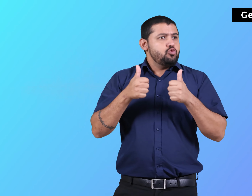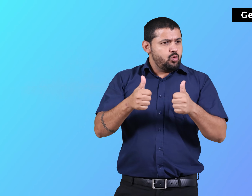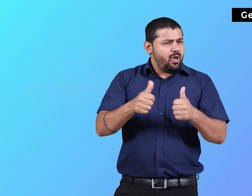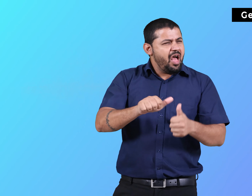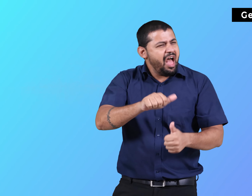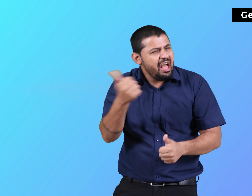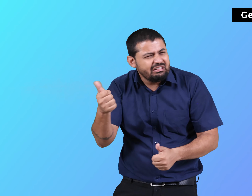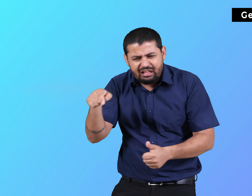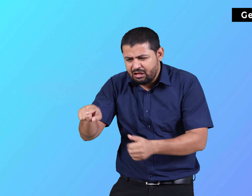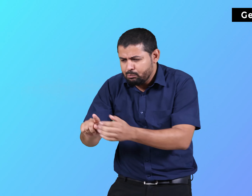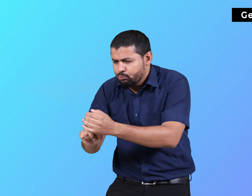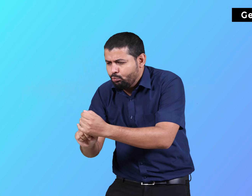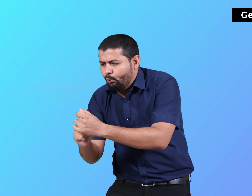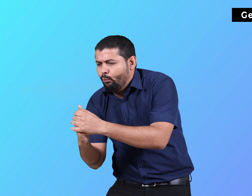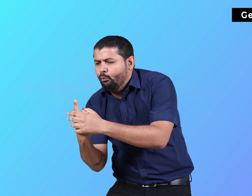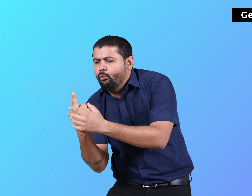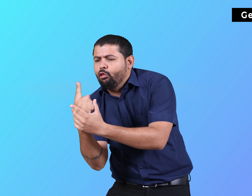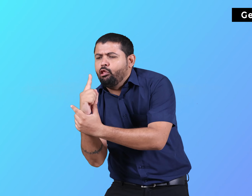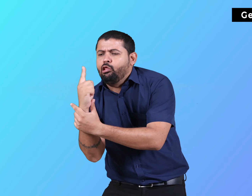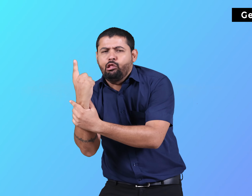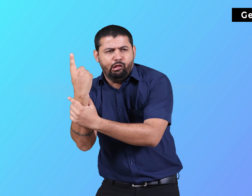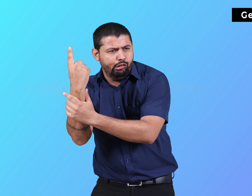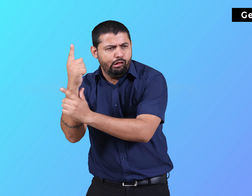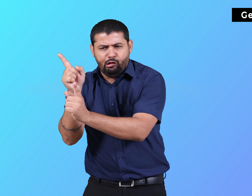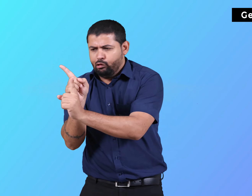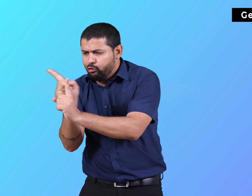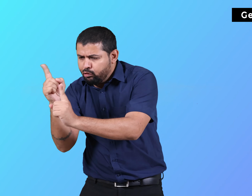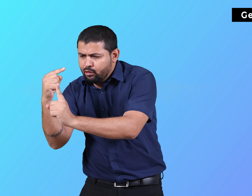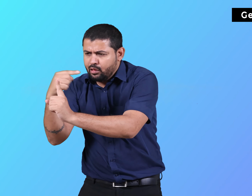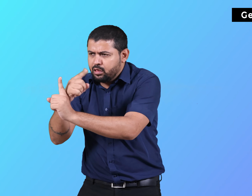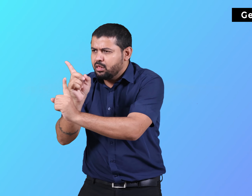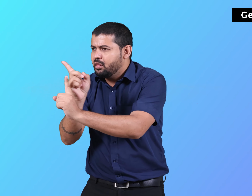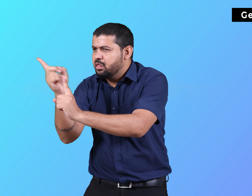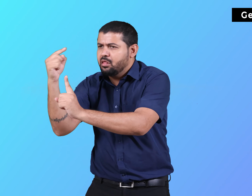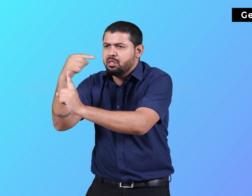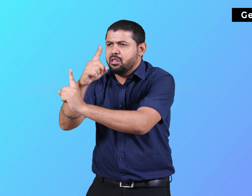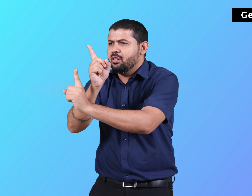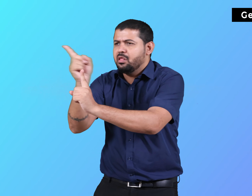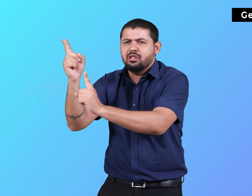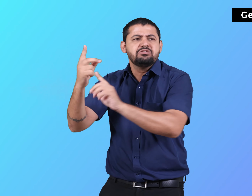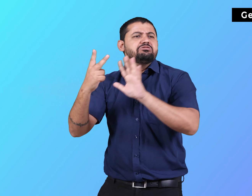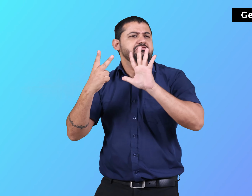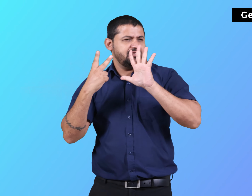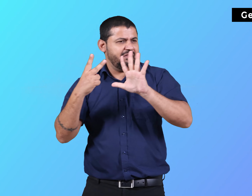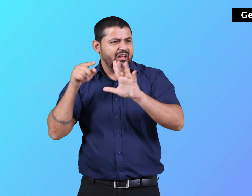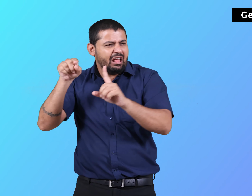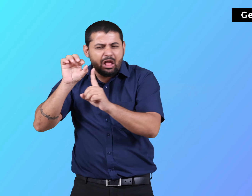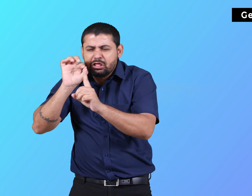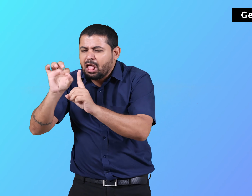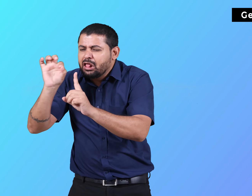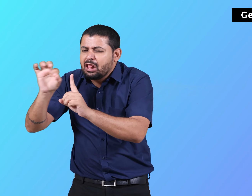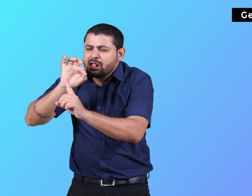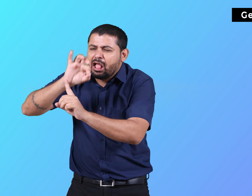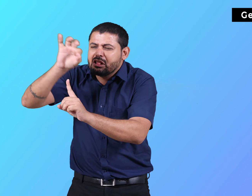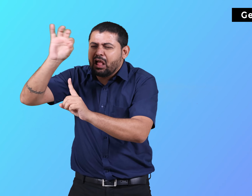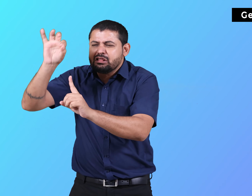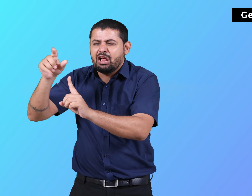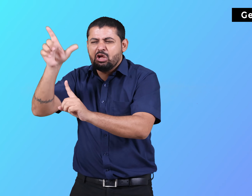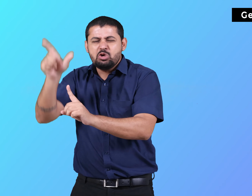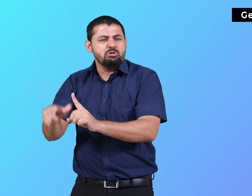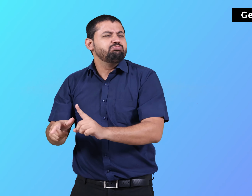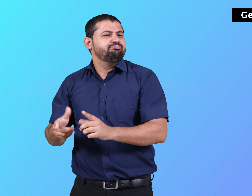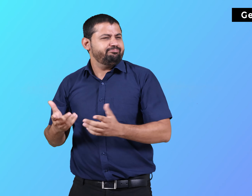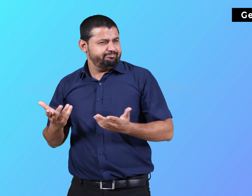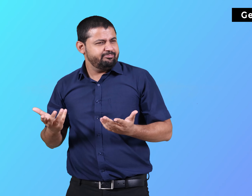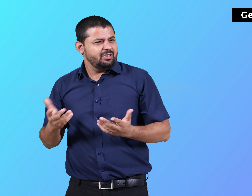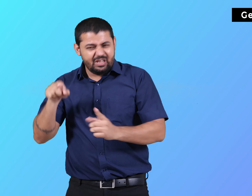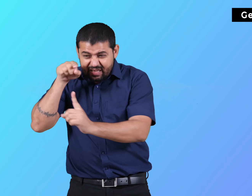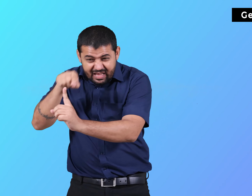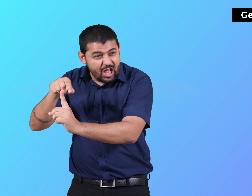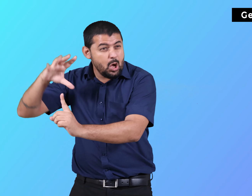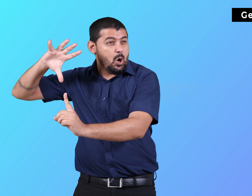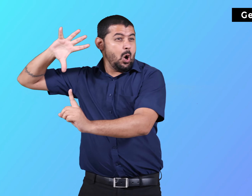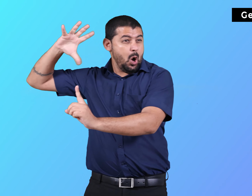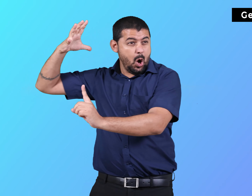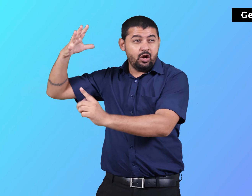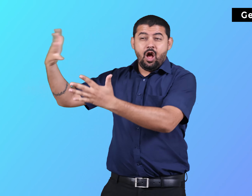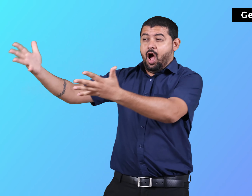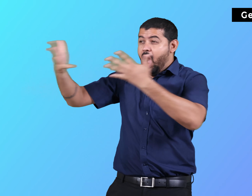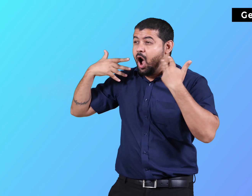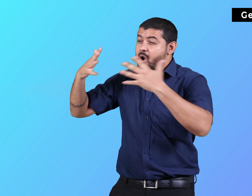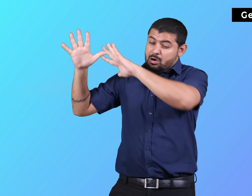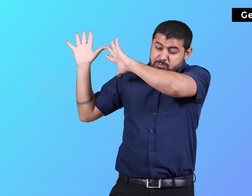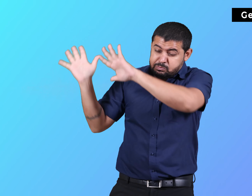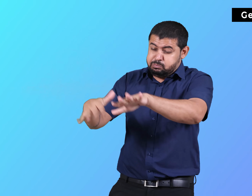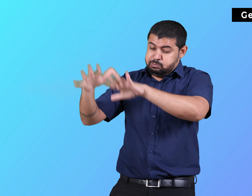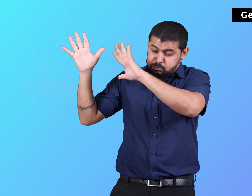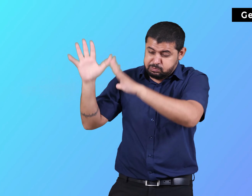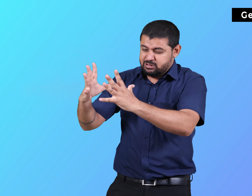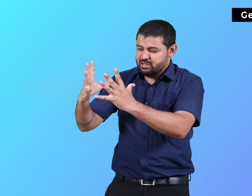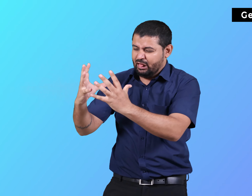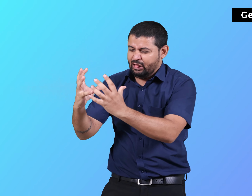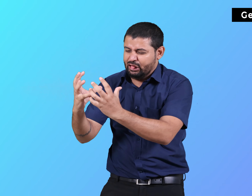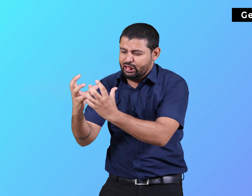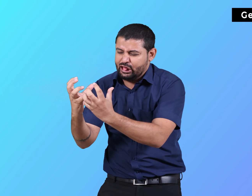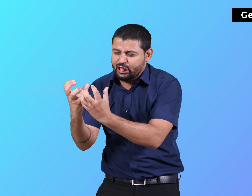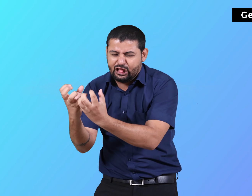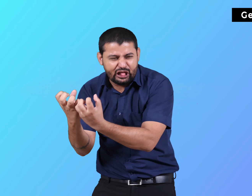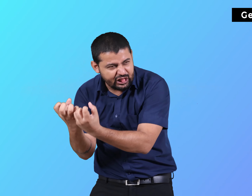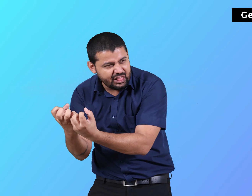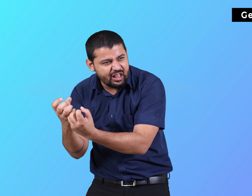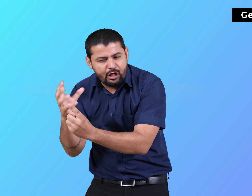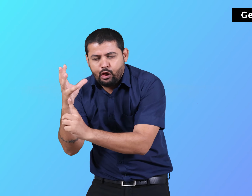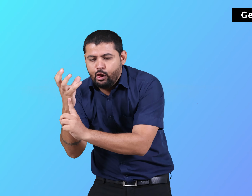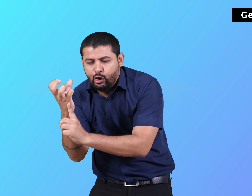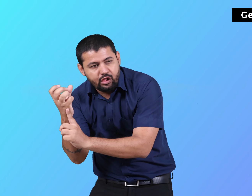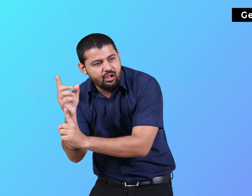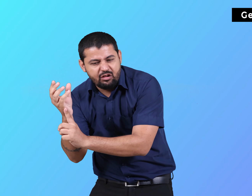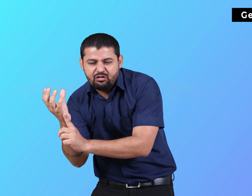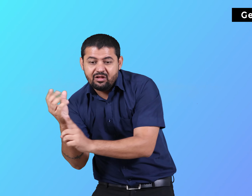And then seven more heads of grain grew after them, but they were thin and dried up, burned by the hot desert wind.